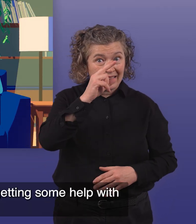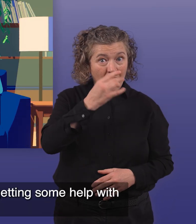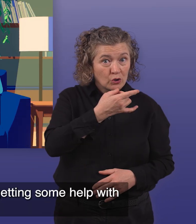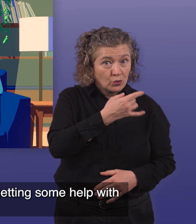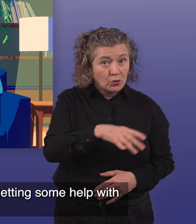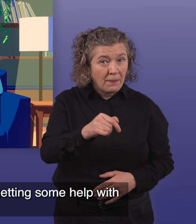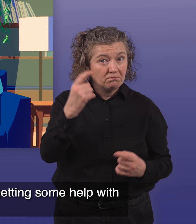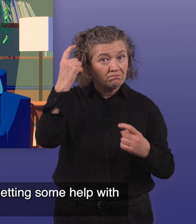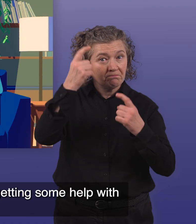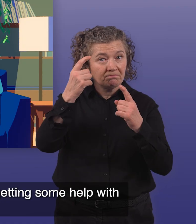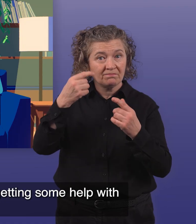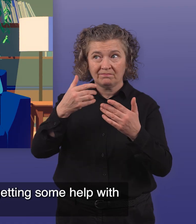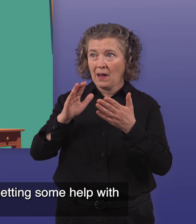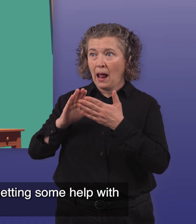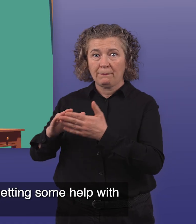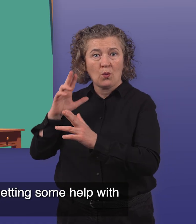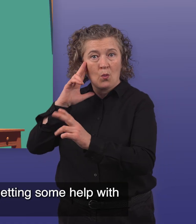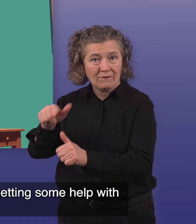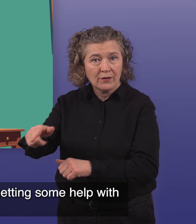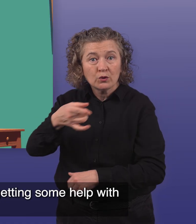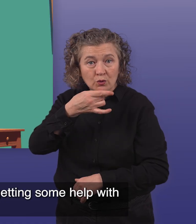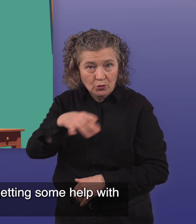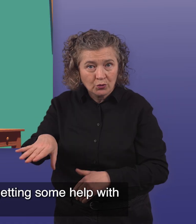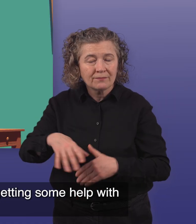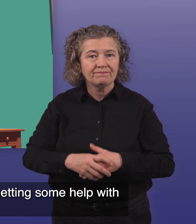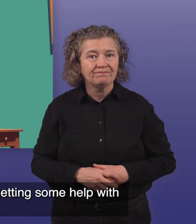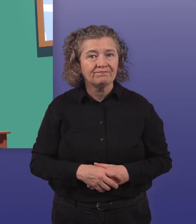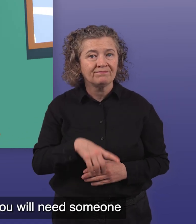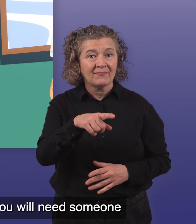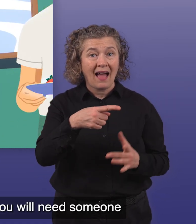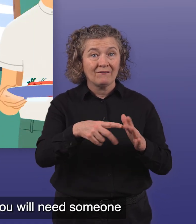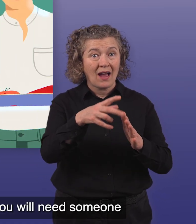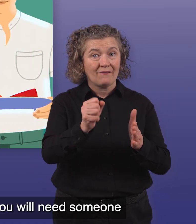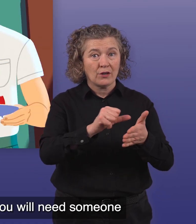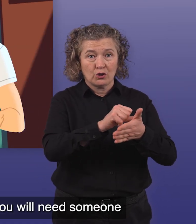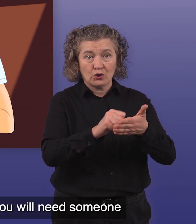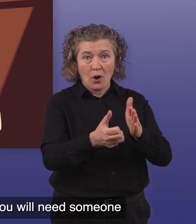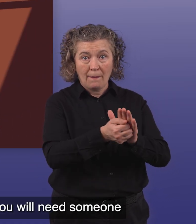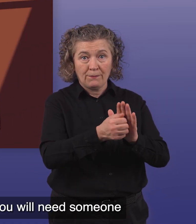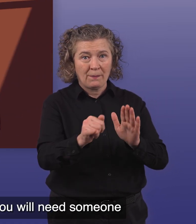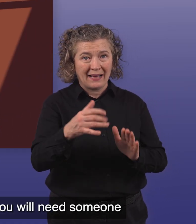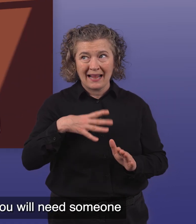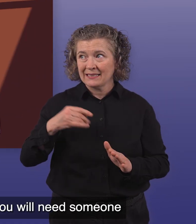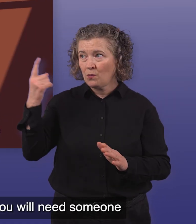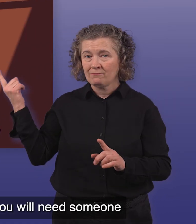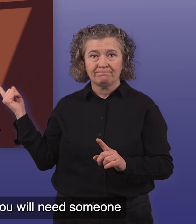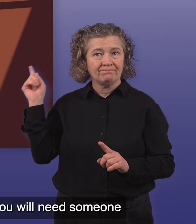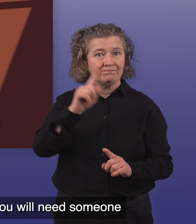If you have young children, consider getting some help with childcare. If you are having a surgical abortion, you will need someone